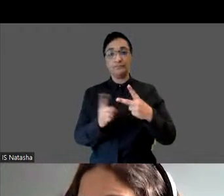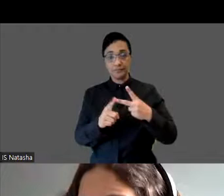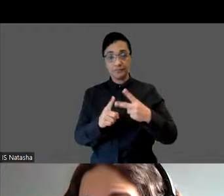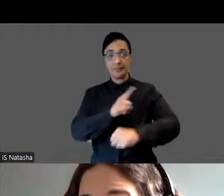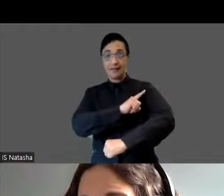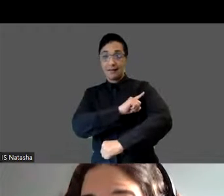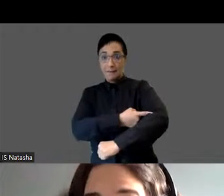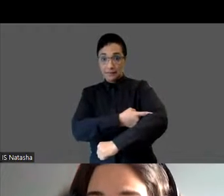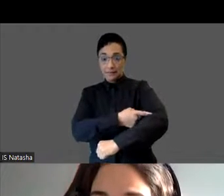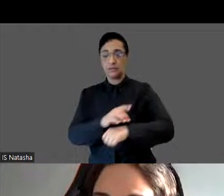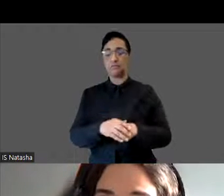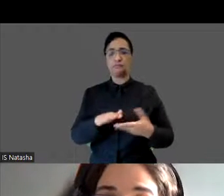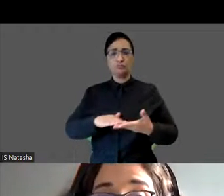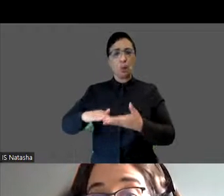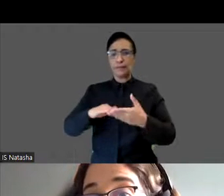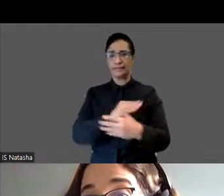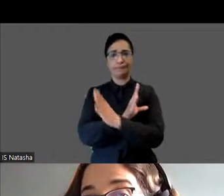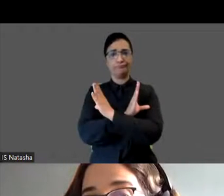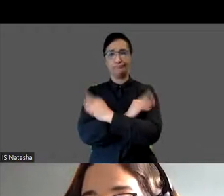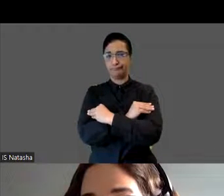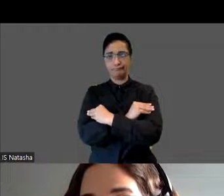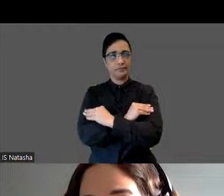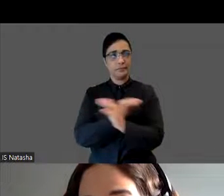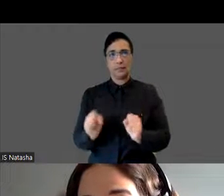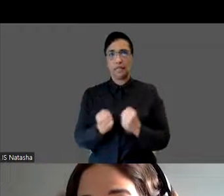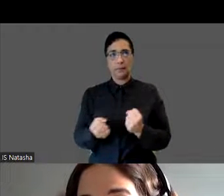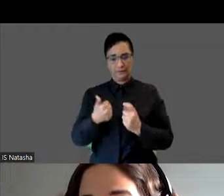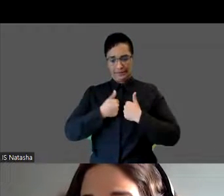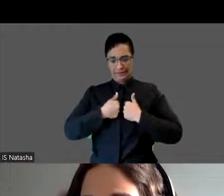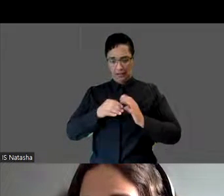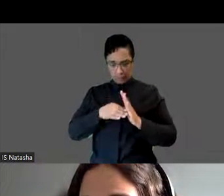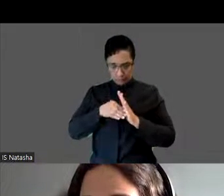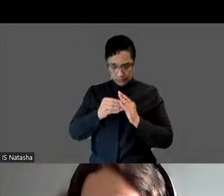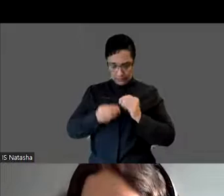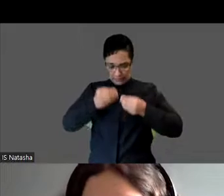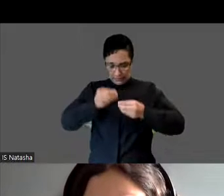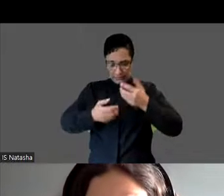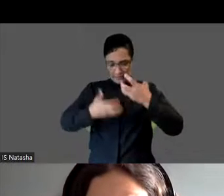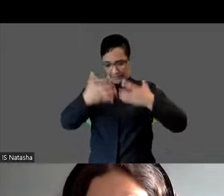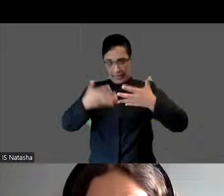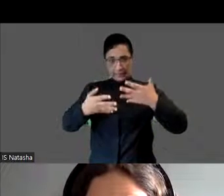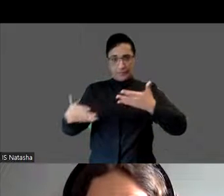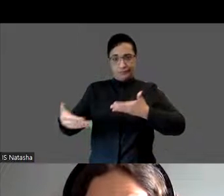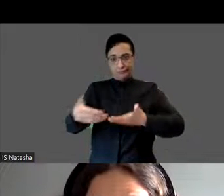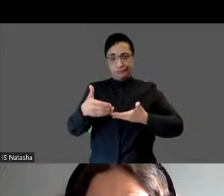Organizations don't have a lot of capacity to build for citizen generated data.